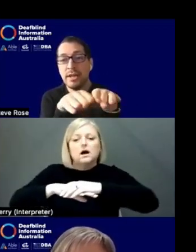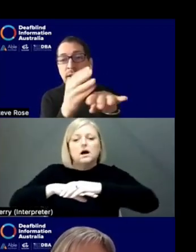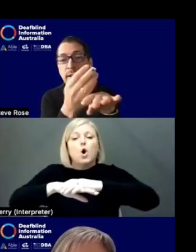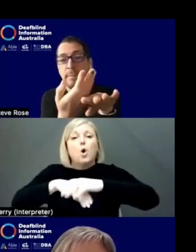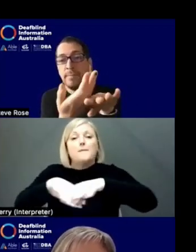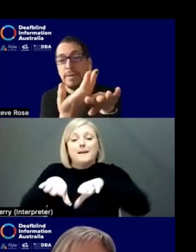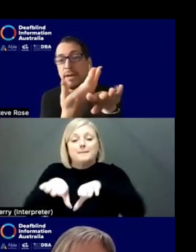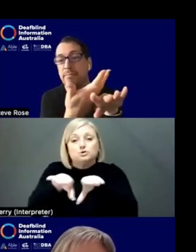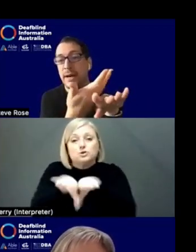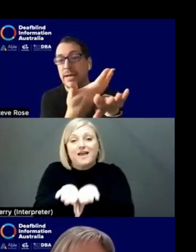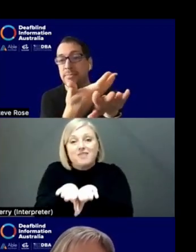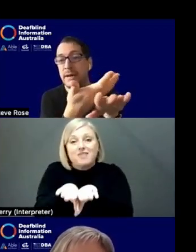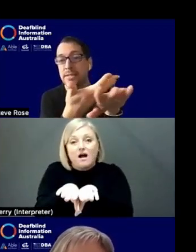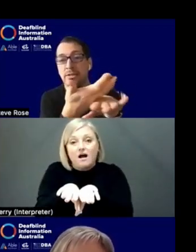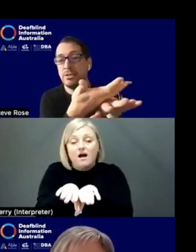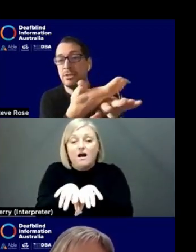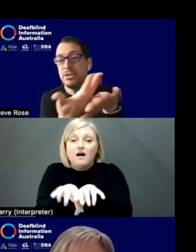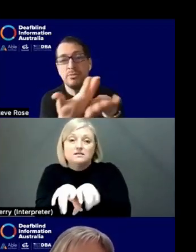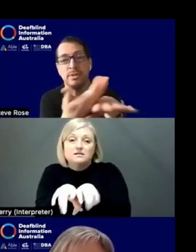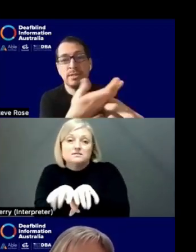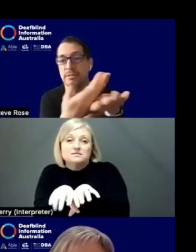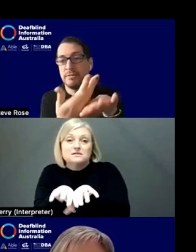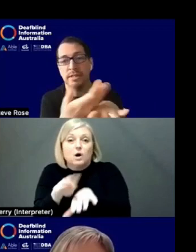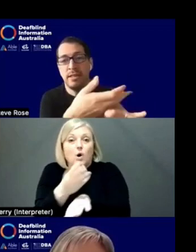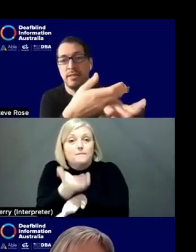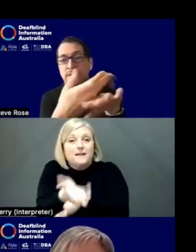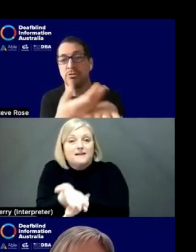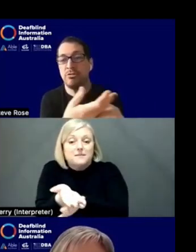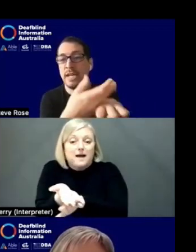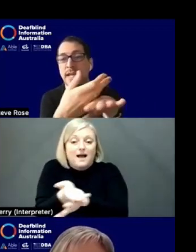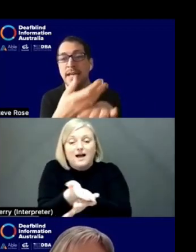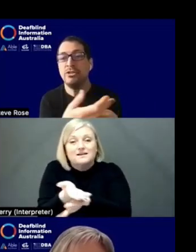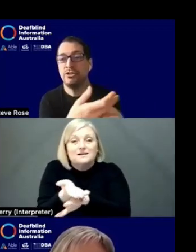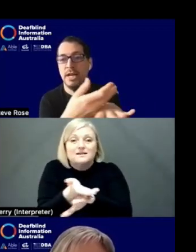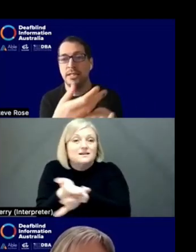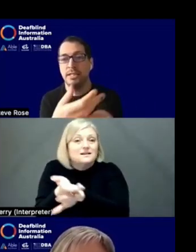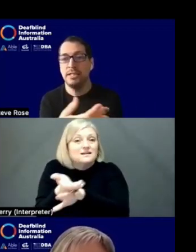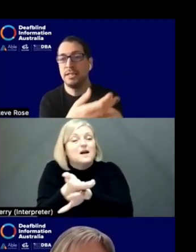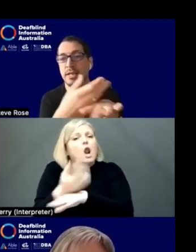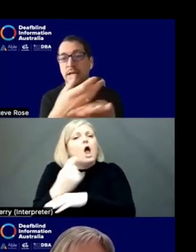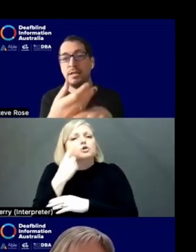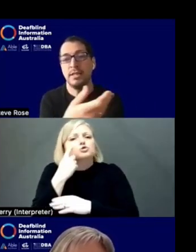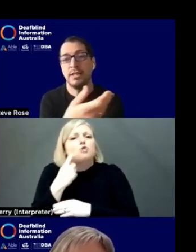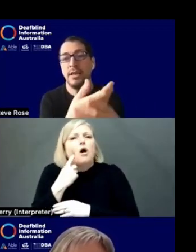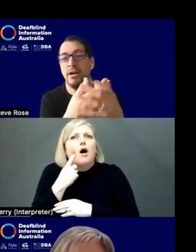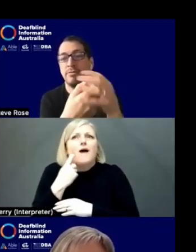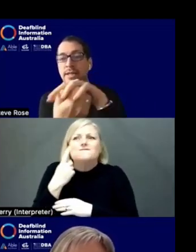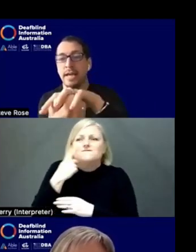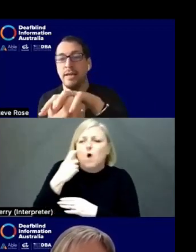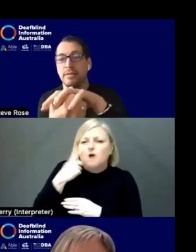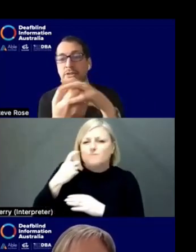maybe back to back so you are just doing stuff together to create interest to then hopefully get the